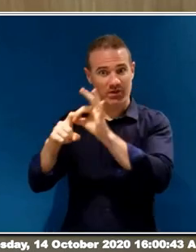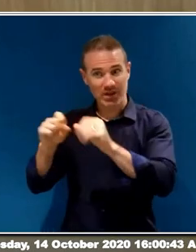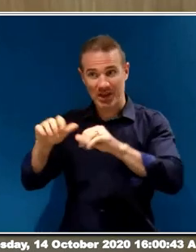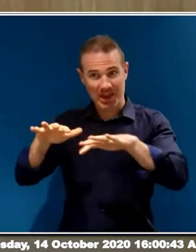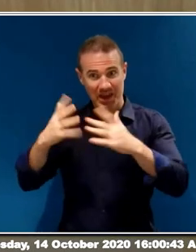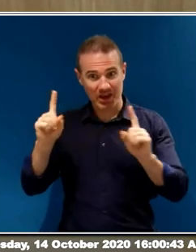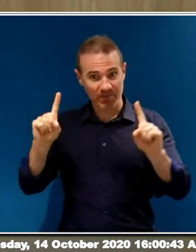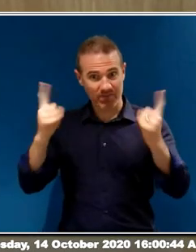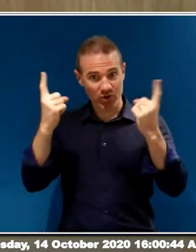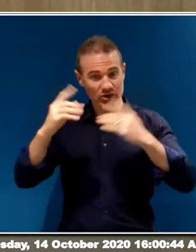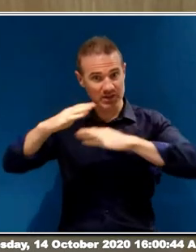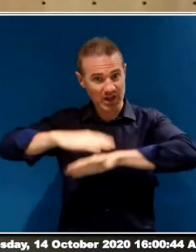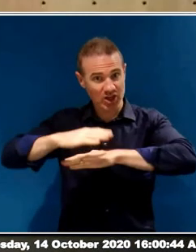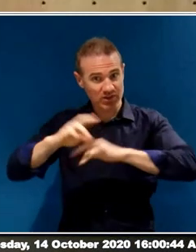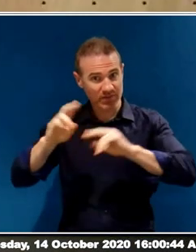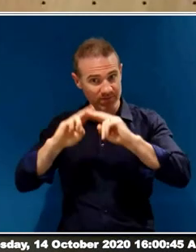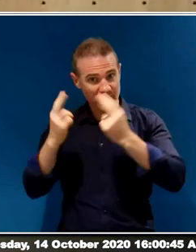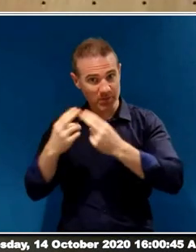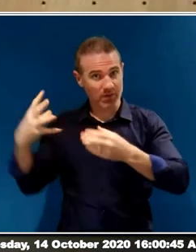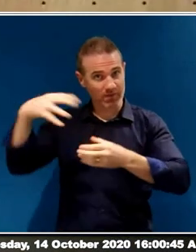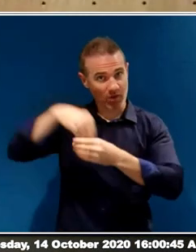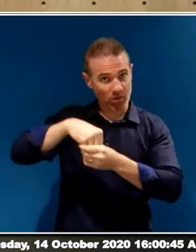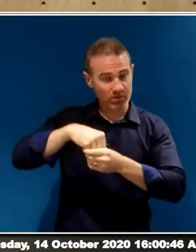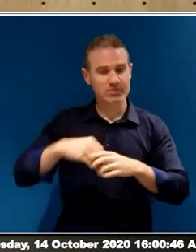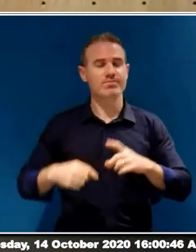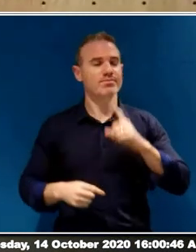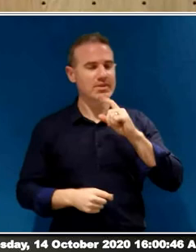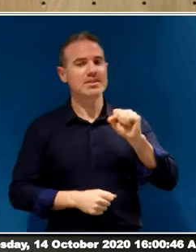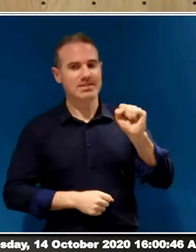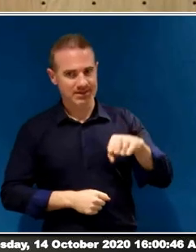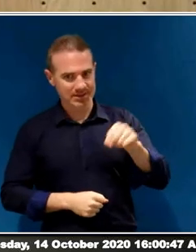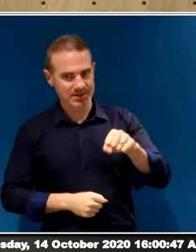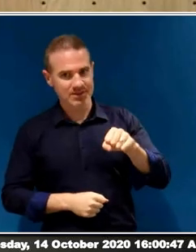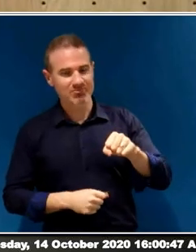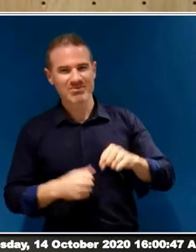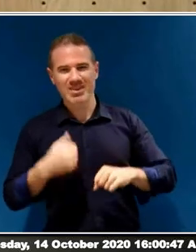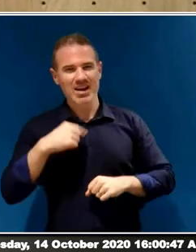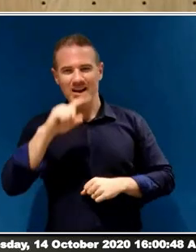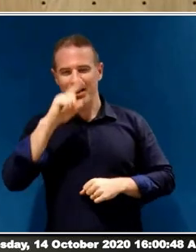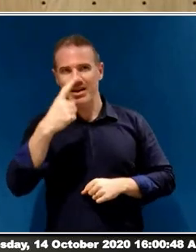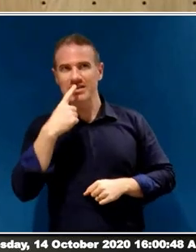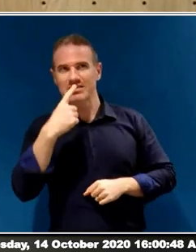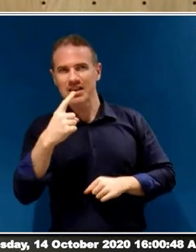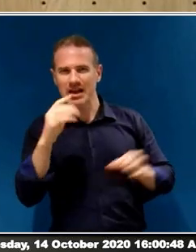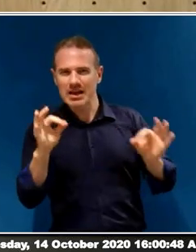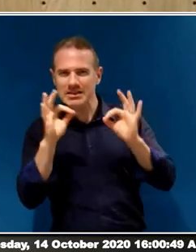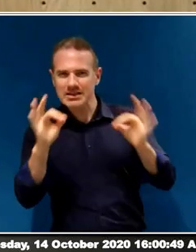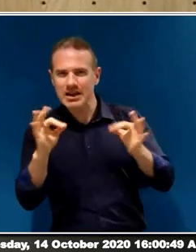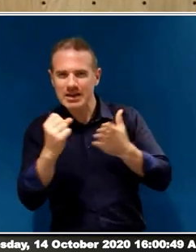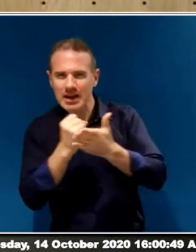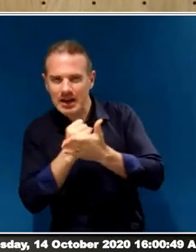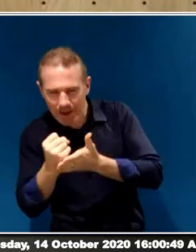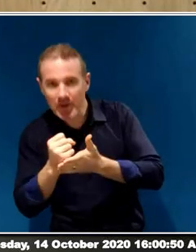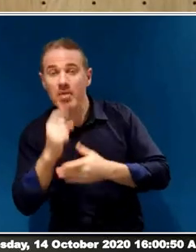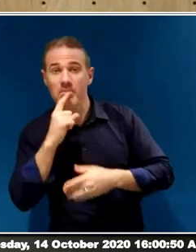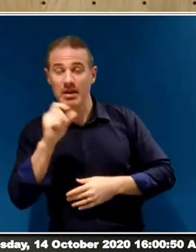Yes, there were. I couldn't tell you the exact number but I can answer that on notice, if you would like. Yes, please. Thank you.